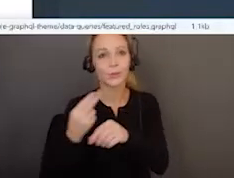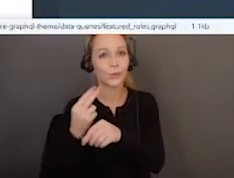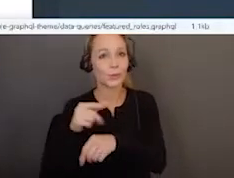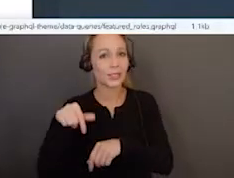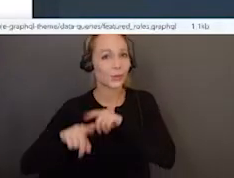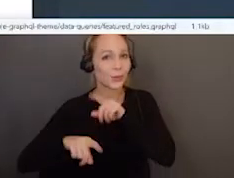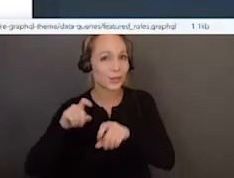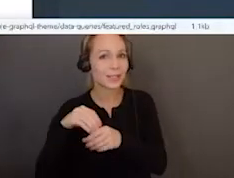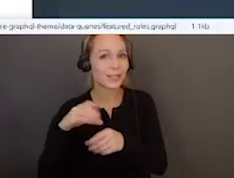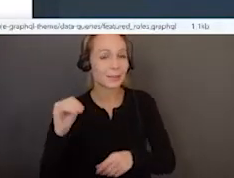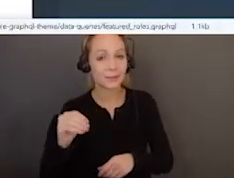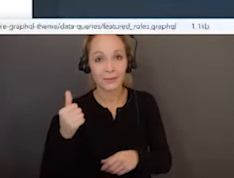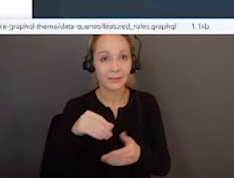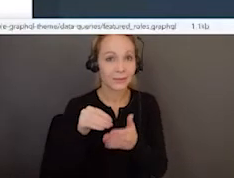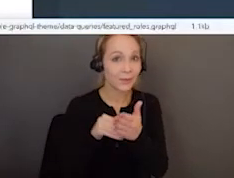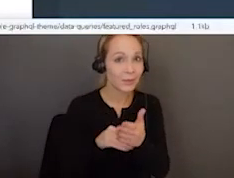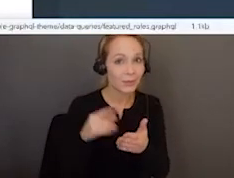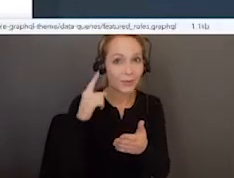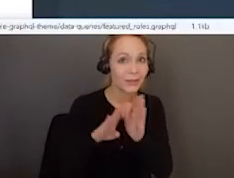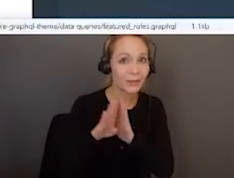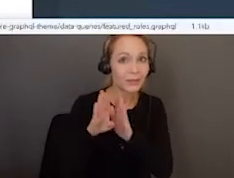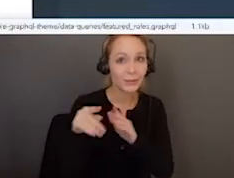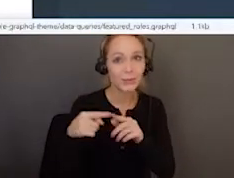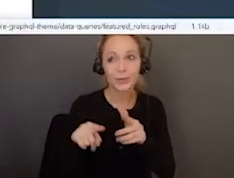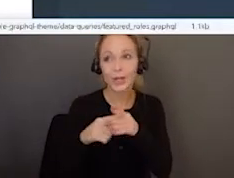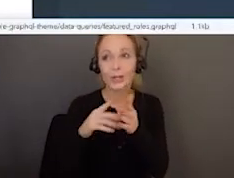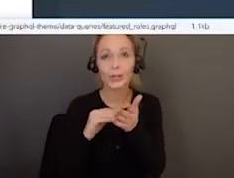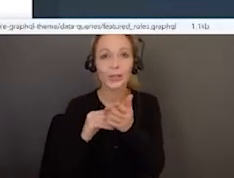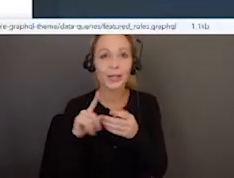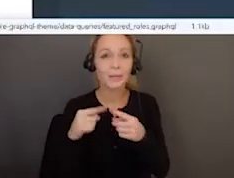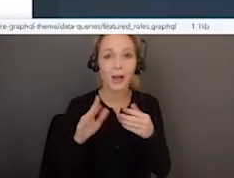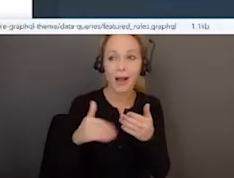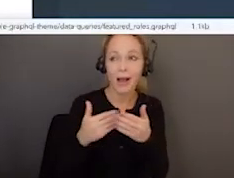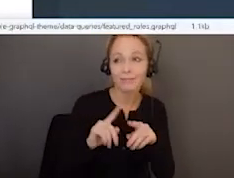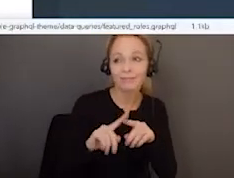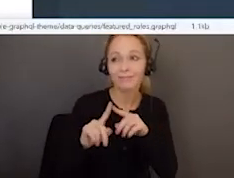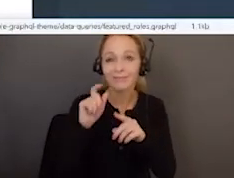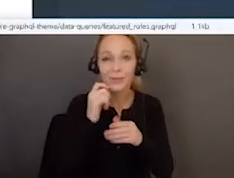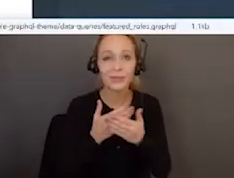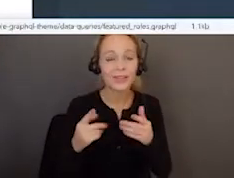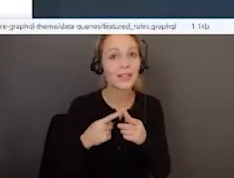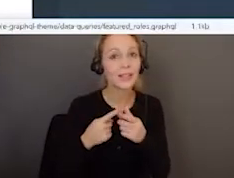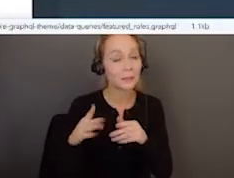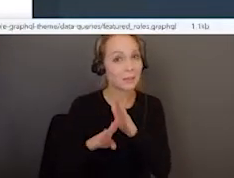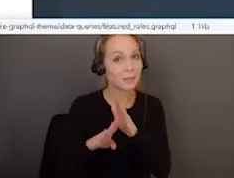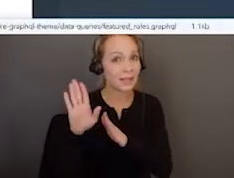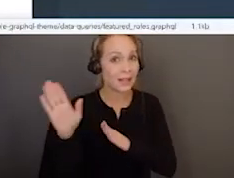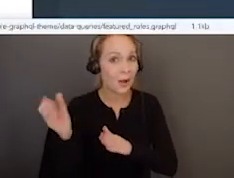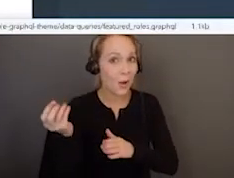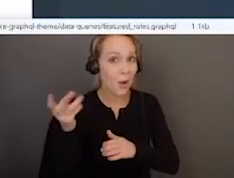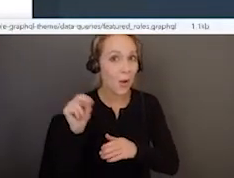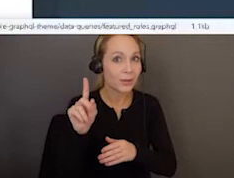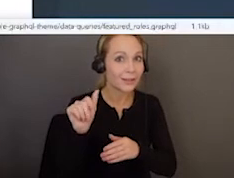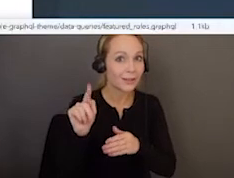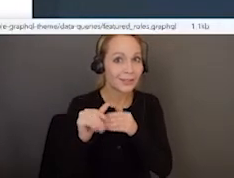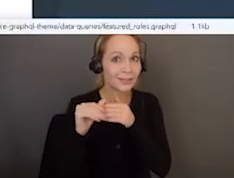DO WE HAVE ANY DOCUMENTATION FOR DEVELOPERS TO START LEARNING ABOUT ALL THIS COOL STUFF AND THEN BUILD THEIR